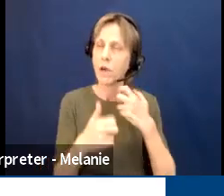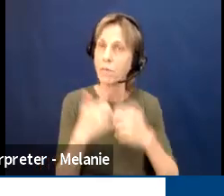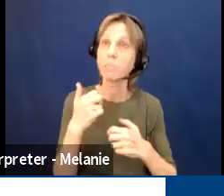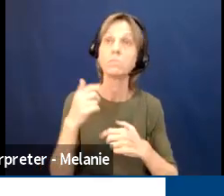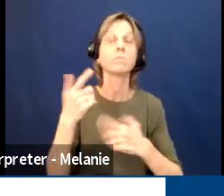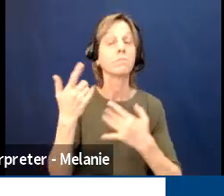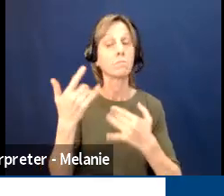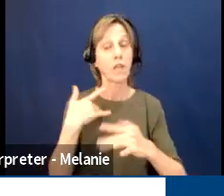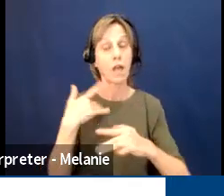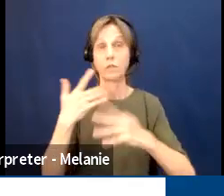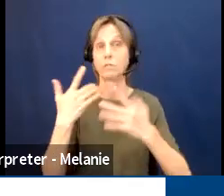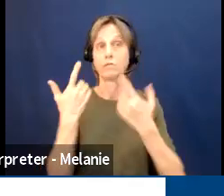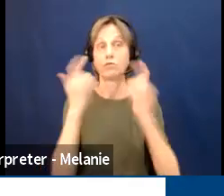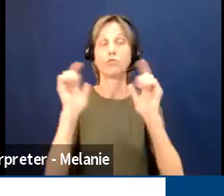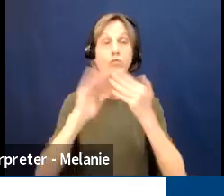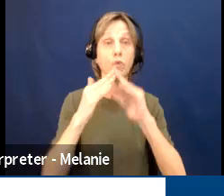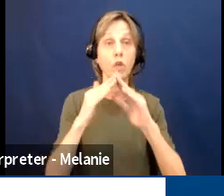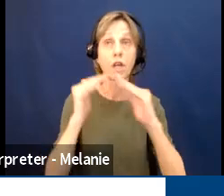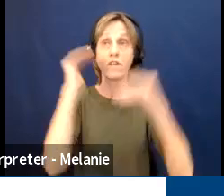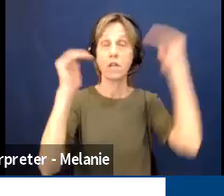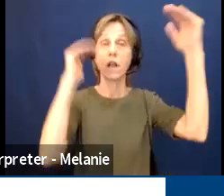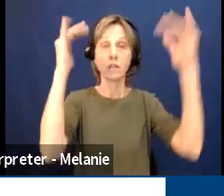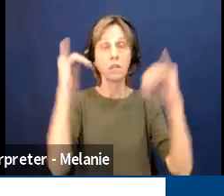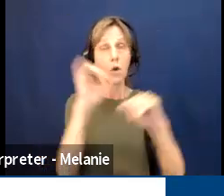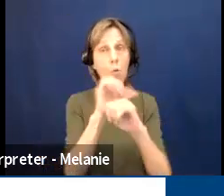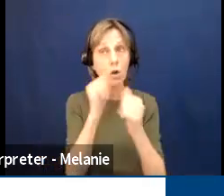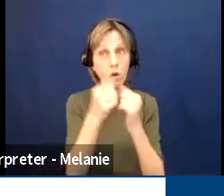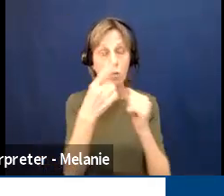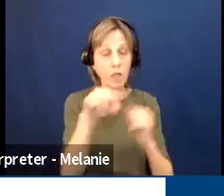increase the awareness in their community about Firewise increase the awareness about